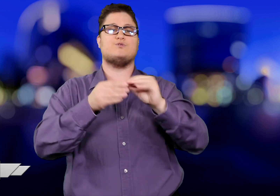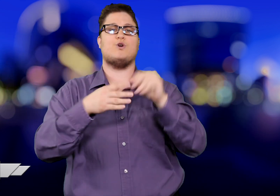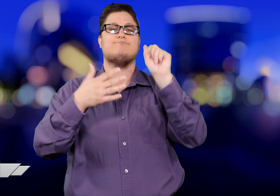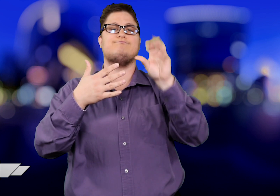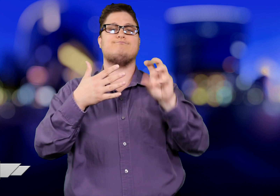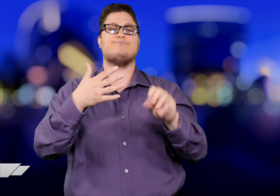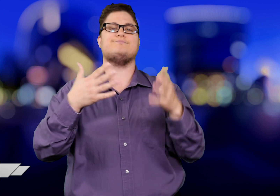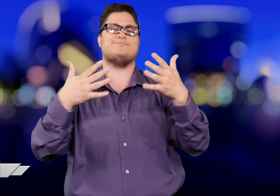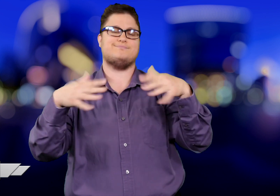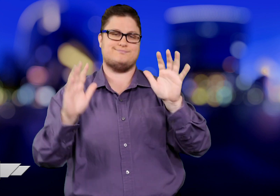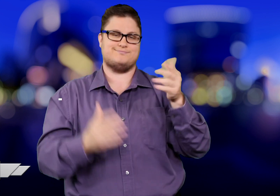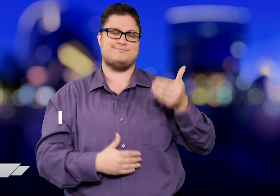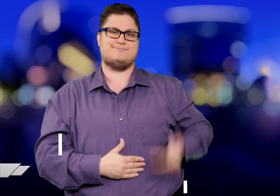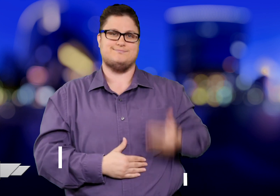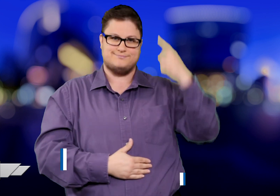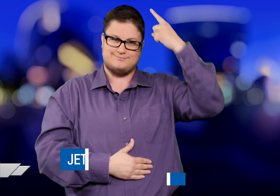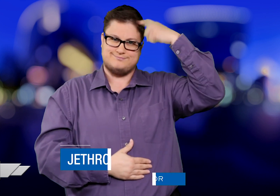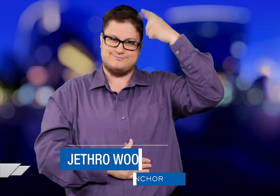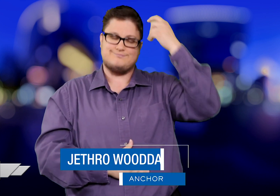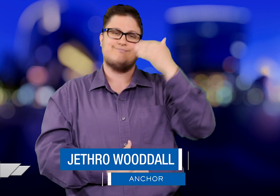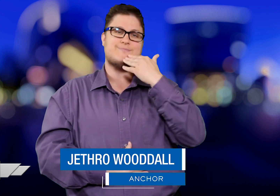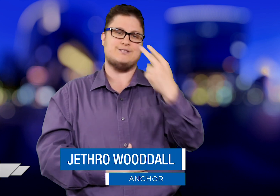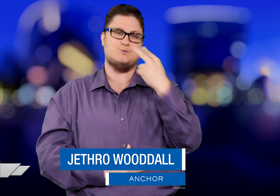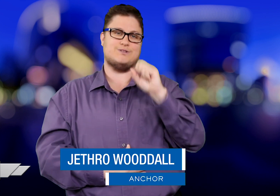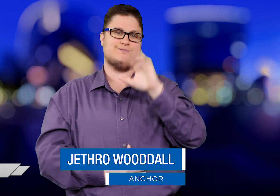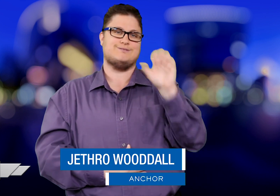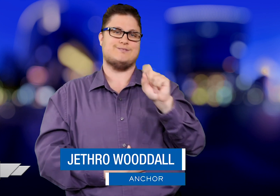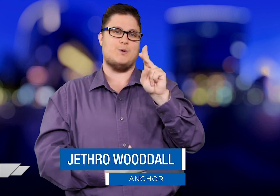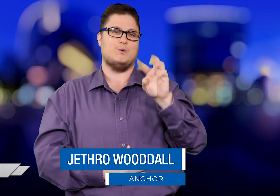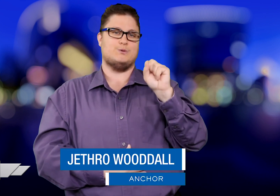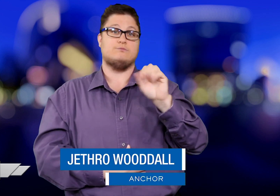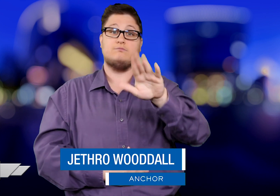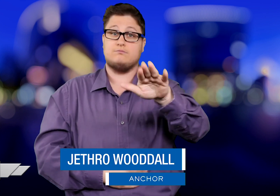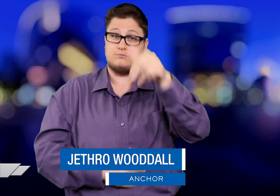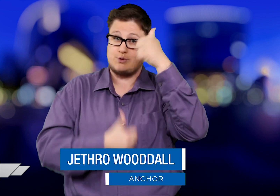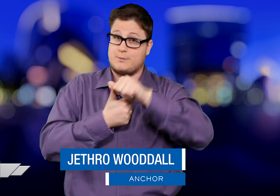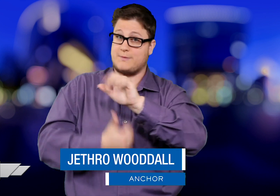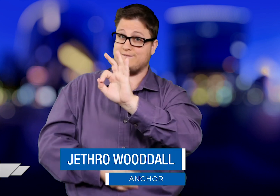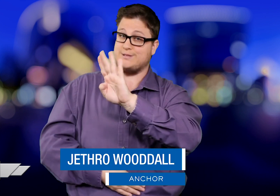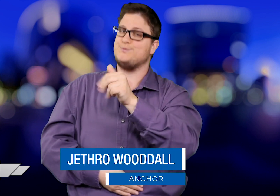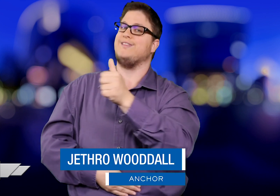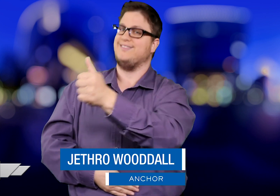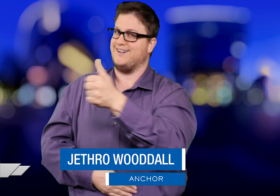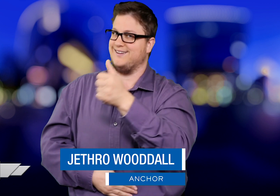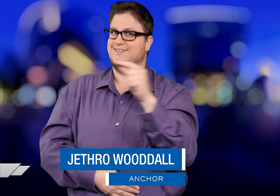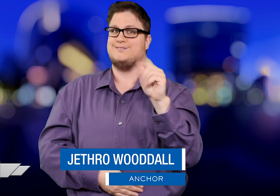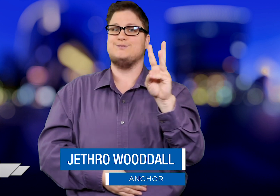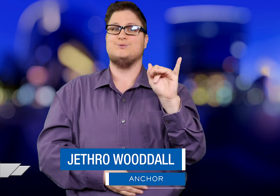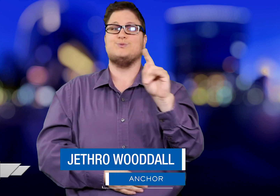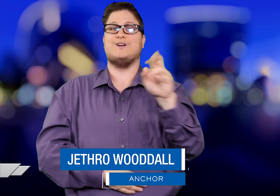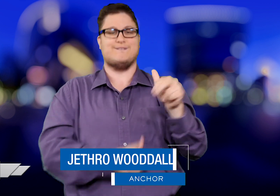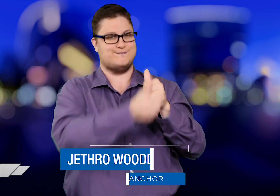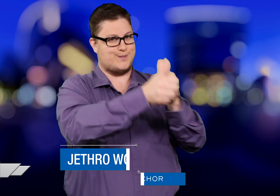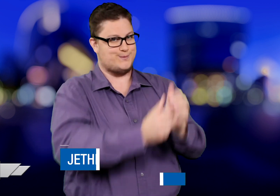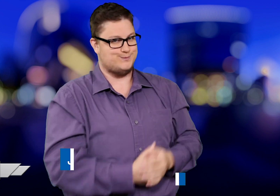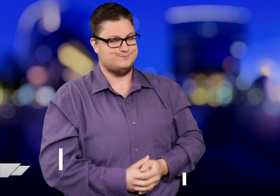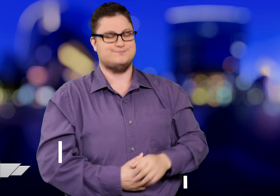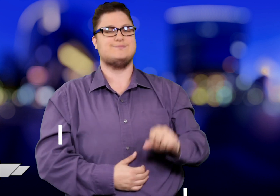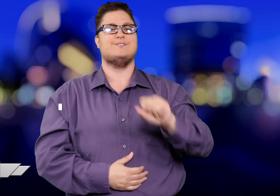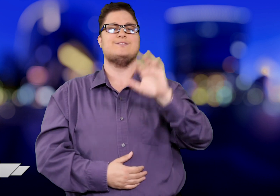And those are your top stories for today. I'm Jethro Wooddall. Thank you for watching Sign1News. Remember to like us on Facebook and follow us on Twitter.